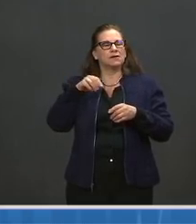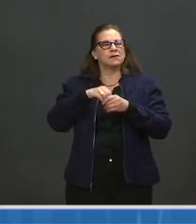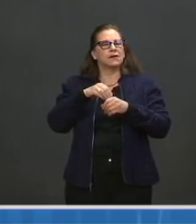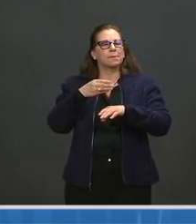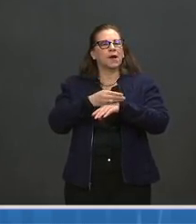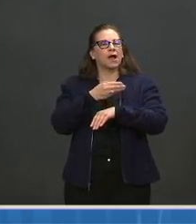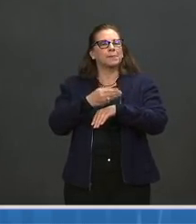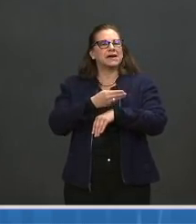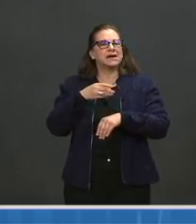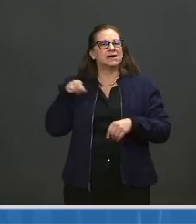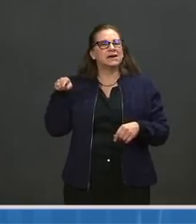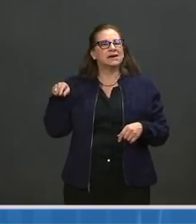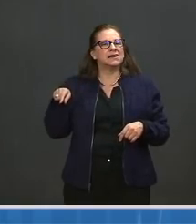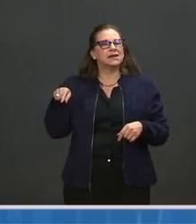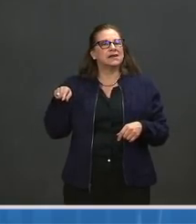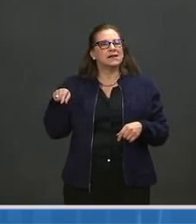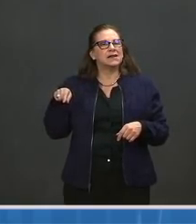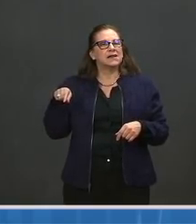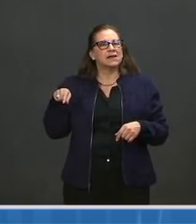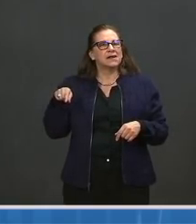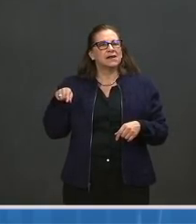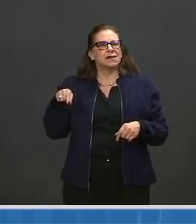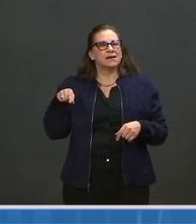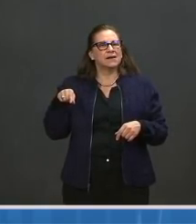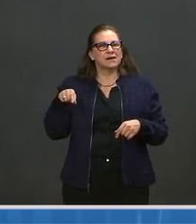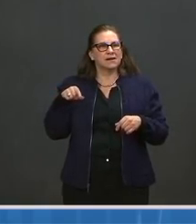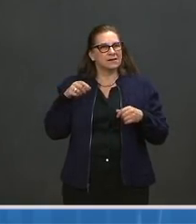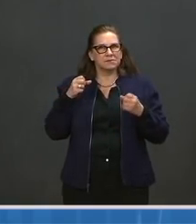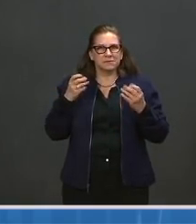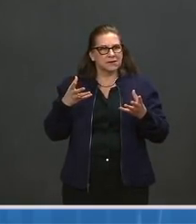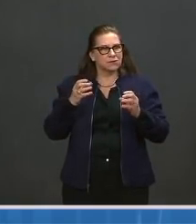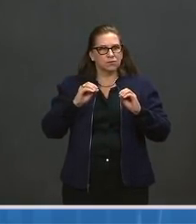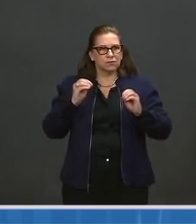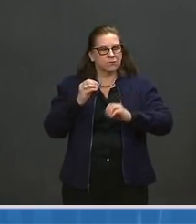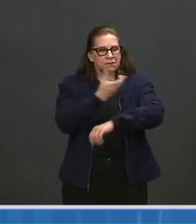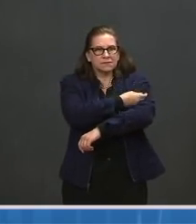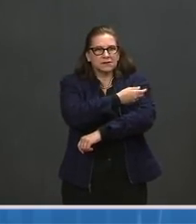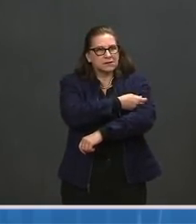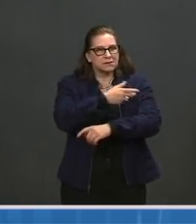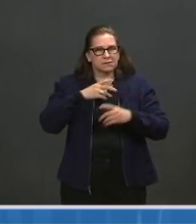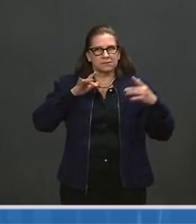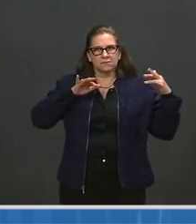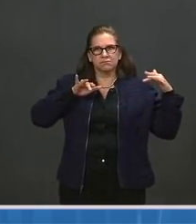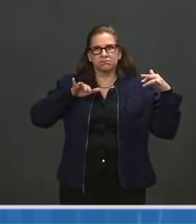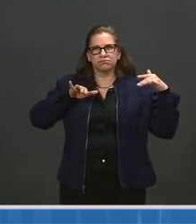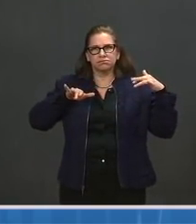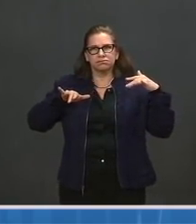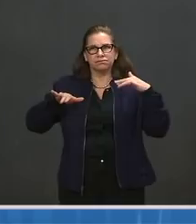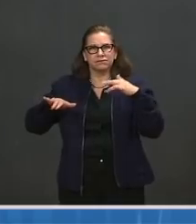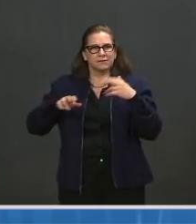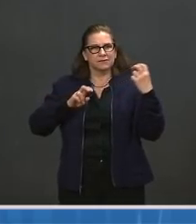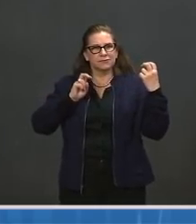Dr. Walensky: Yeah, you know, as we've articulated before, CDC is working on updated guidance for what you can do